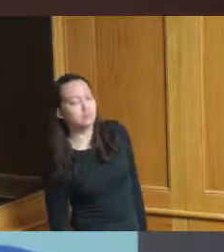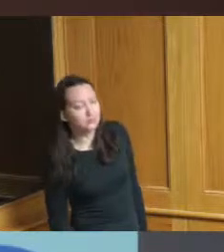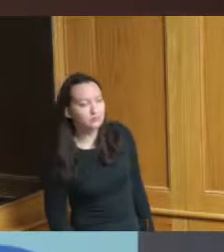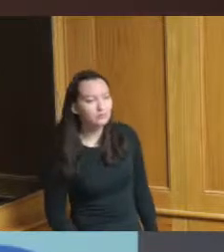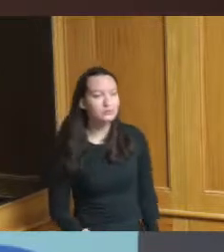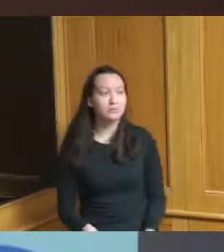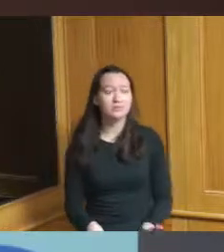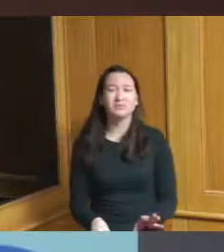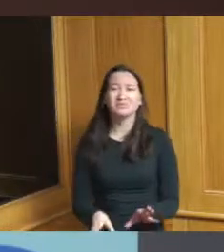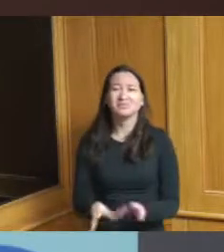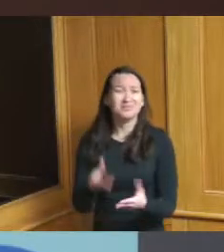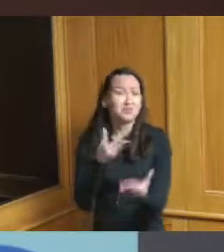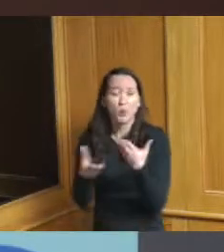for no matter what reason you can give me